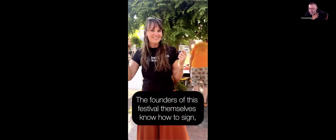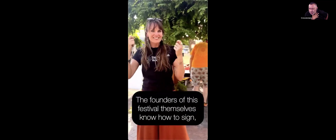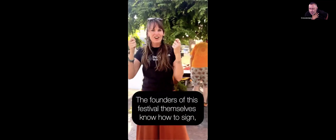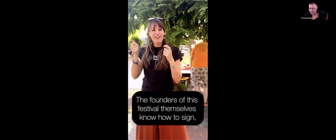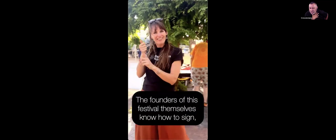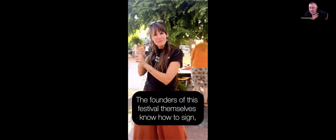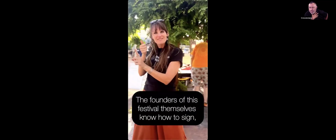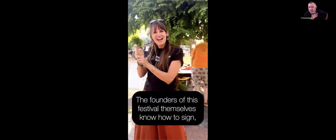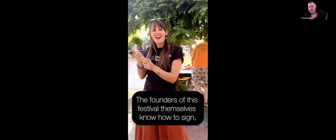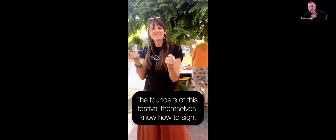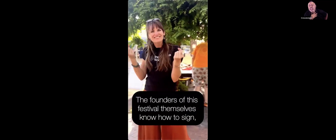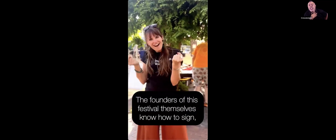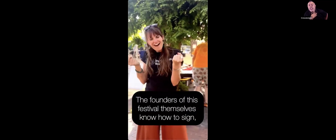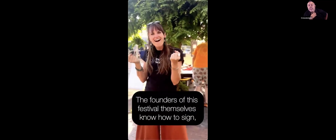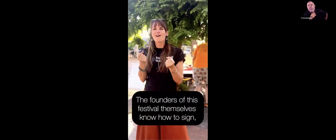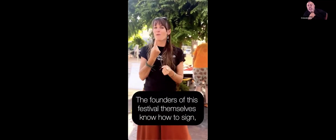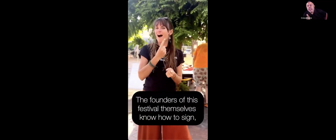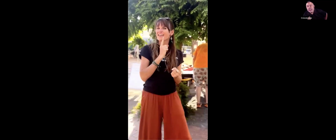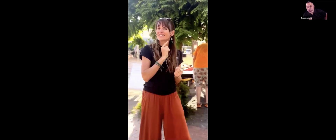I had access to communication here.